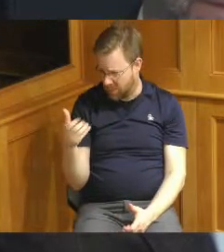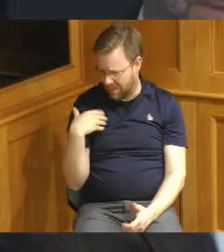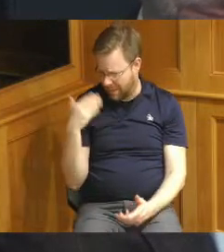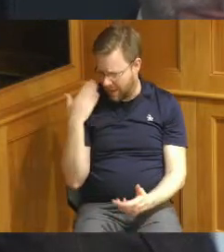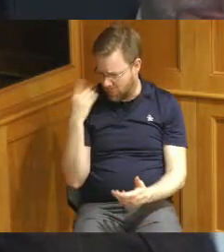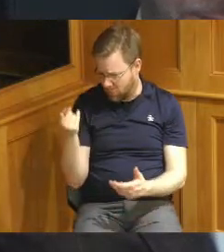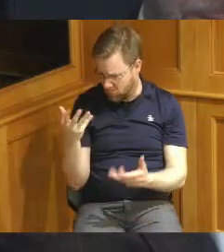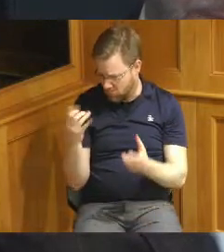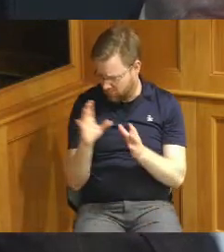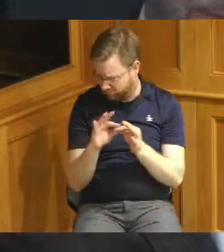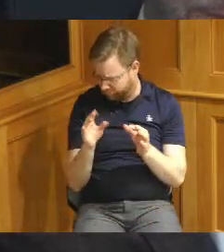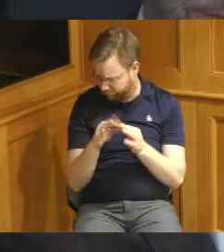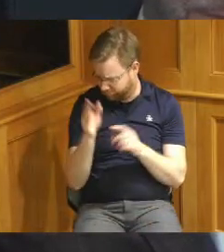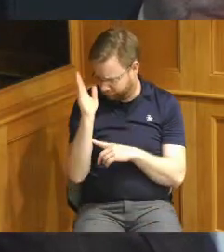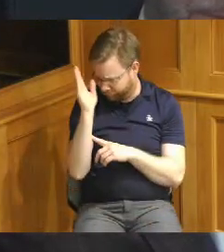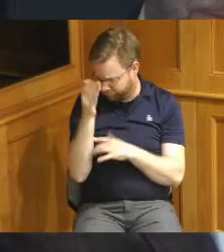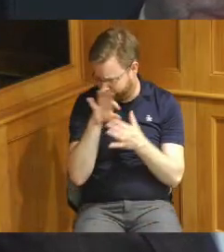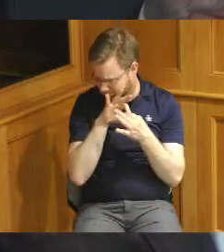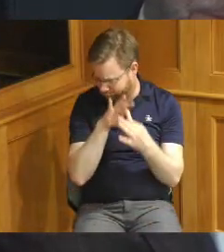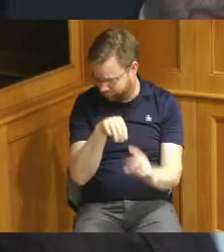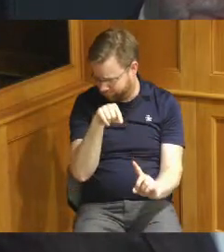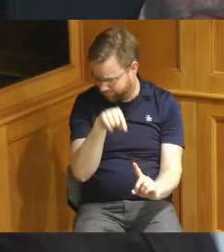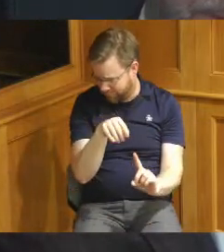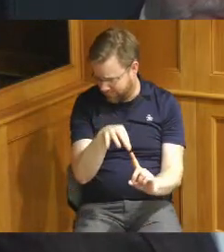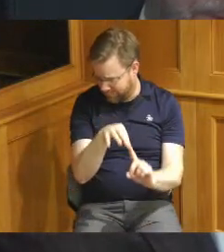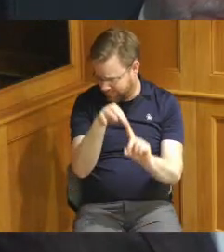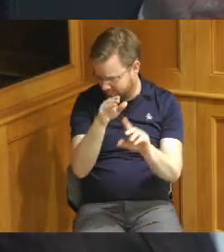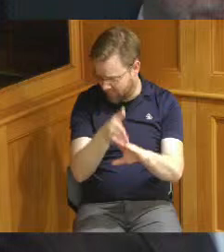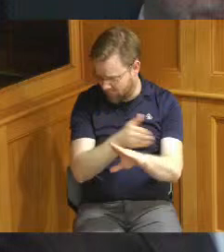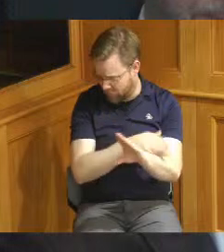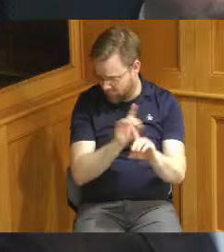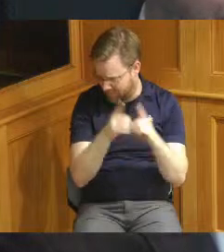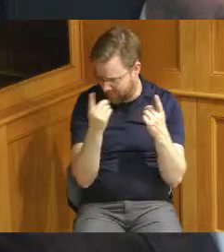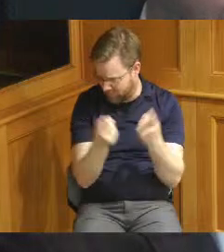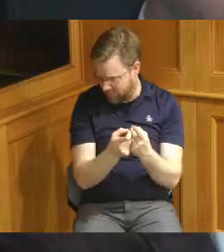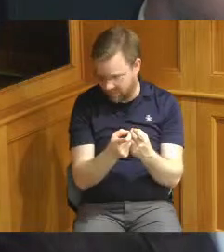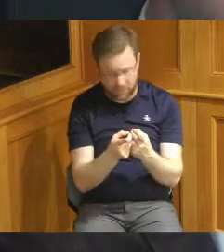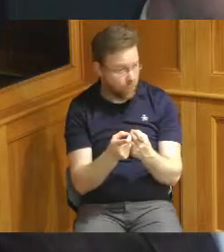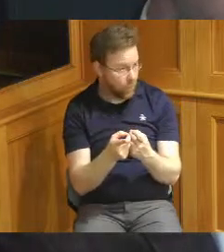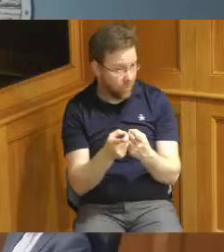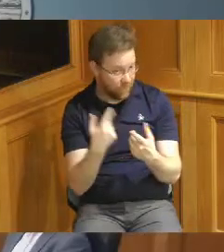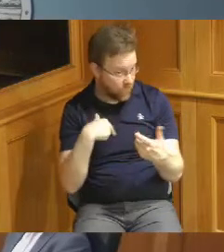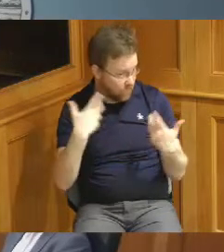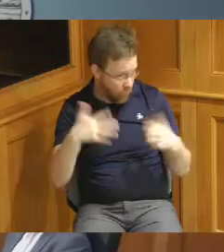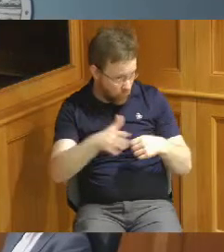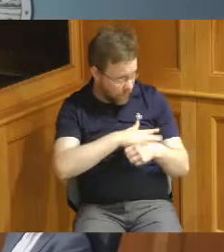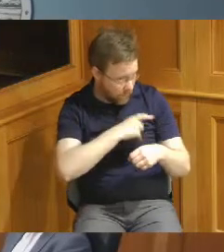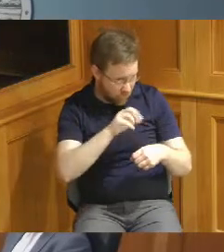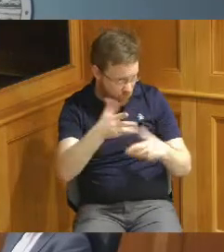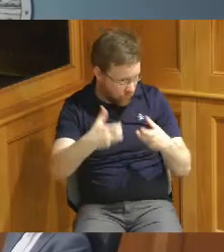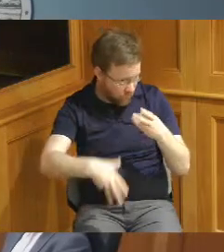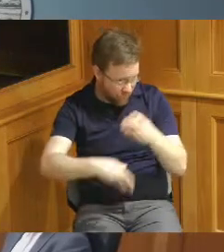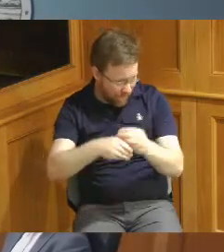agreement with Holson LLC this is the last of our concrete and water proofing agreements at